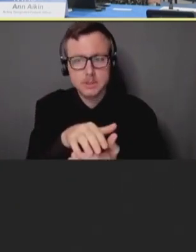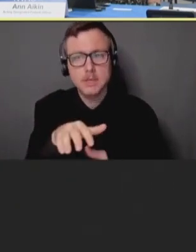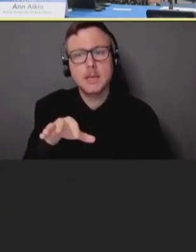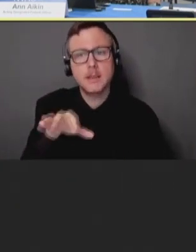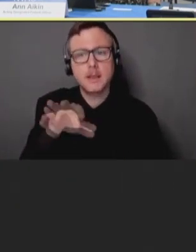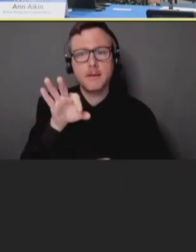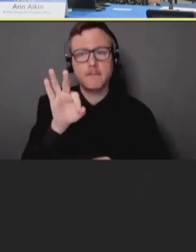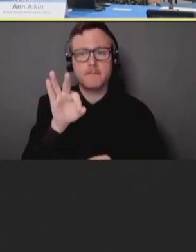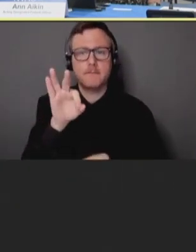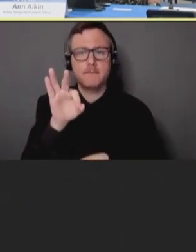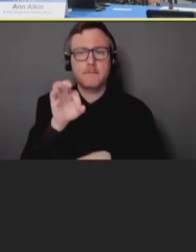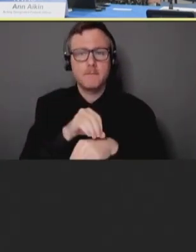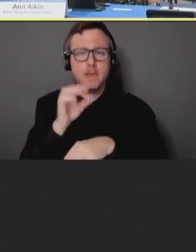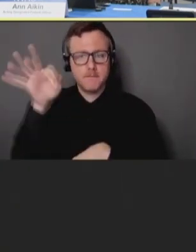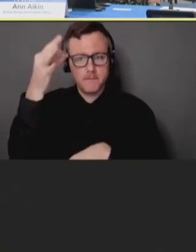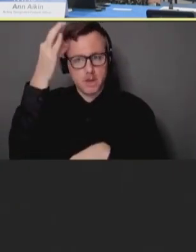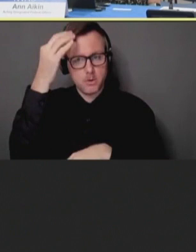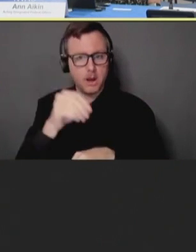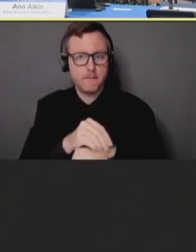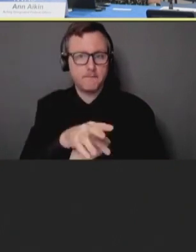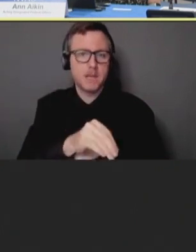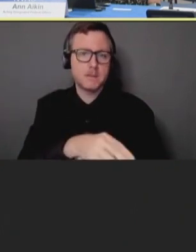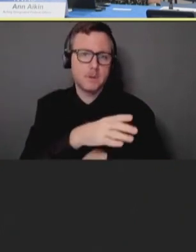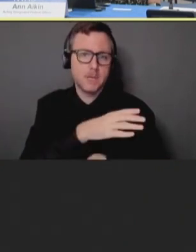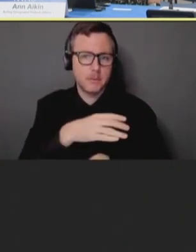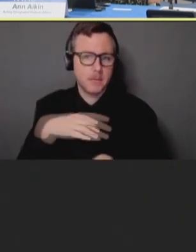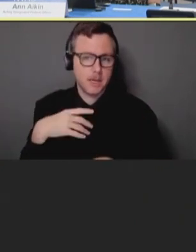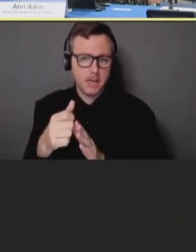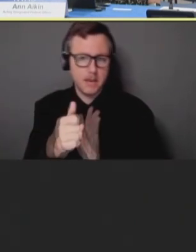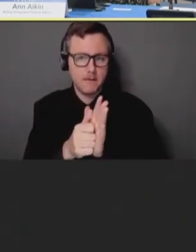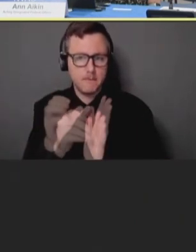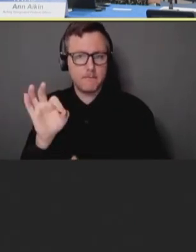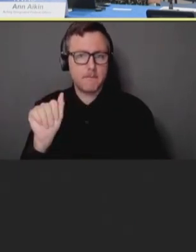FACA provides rules about the circumstances by which agencies or offices of the federal